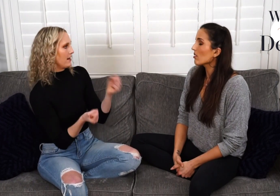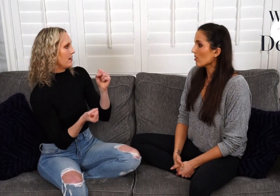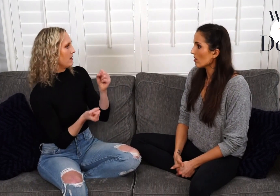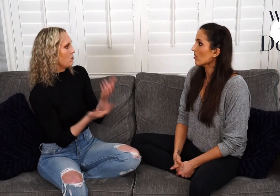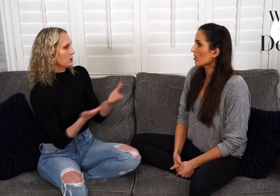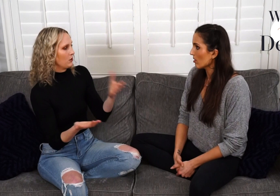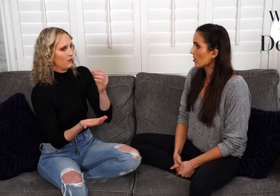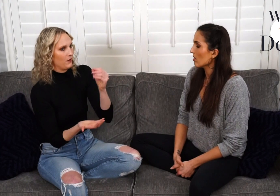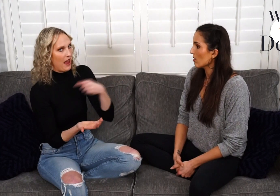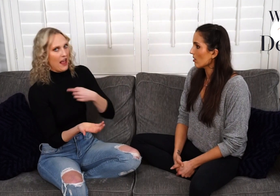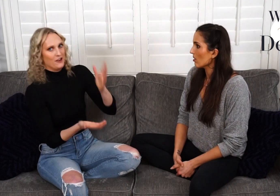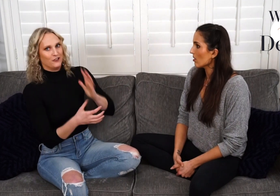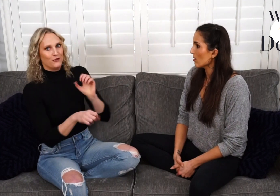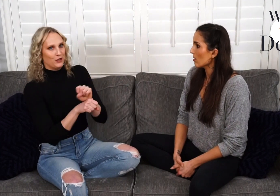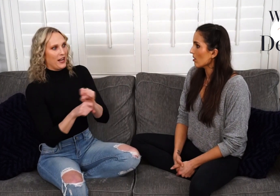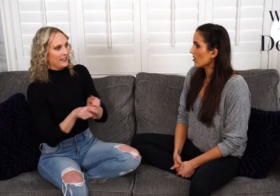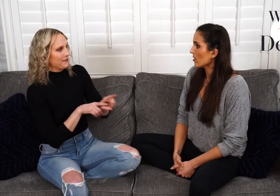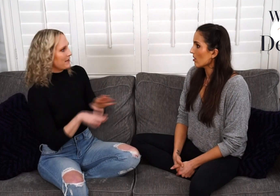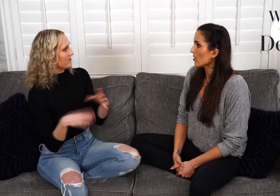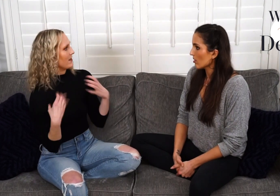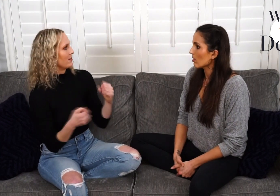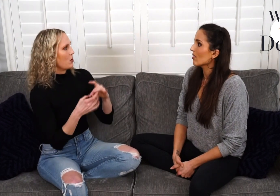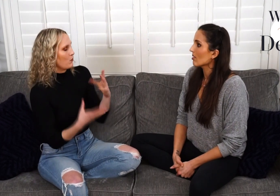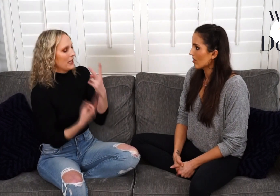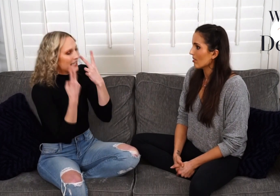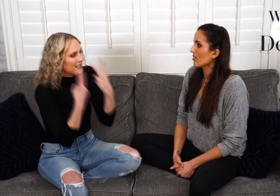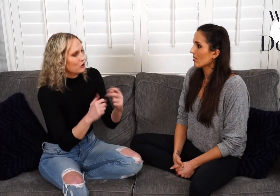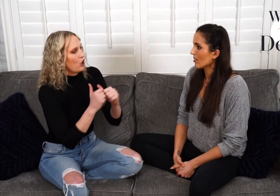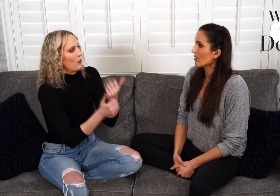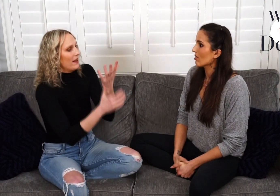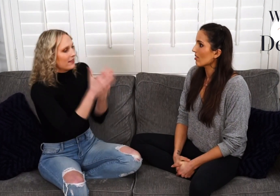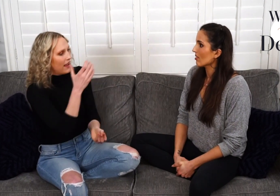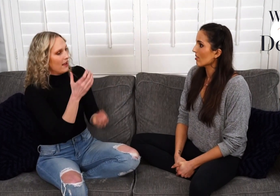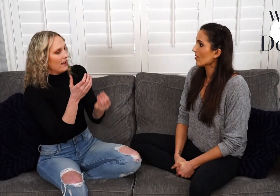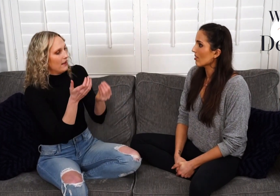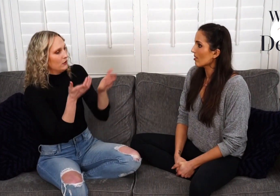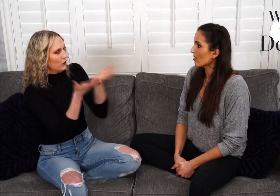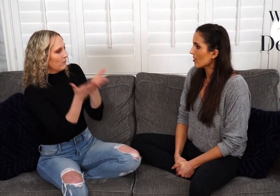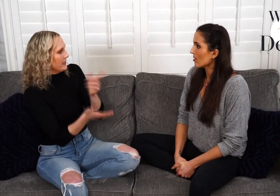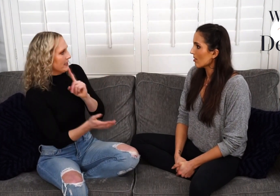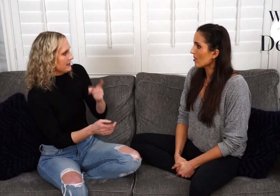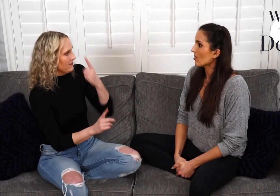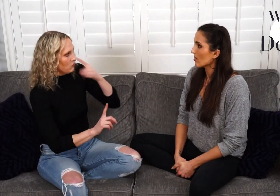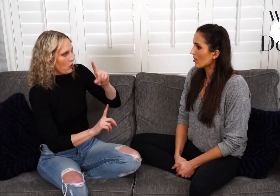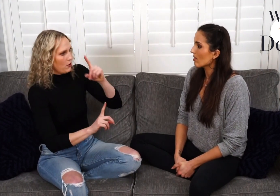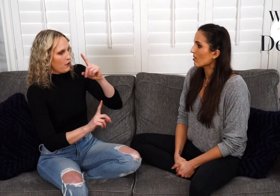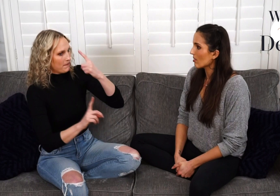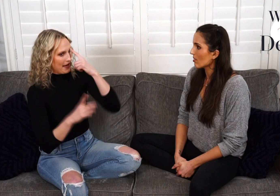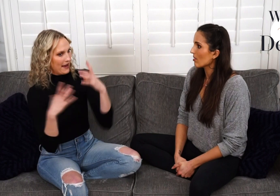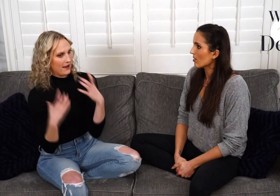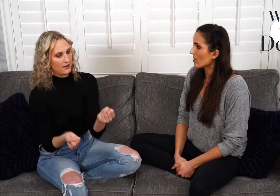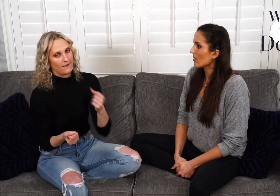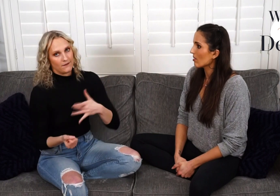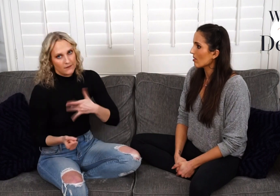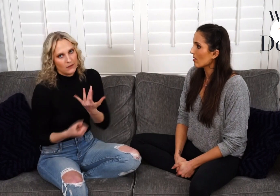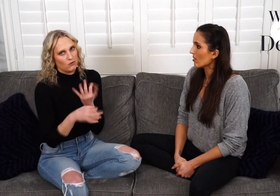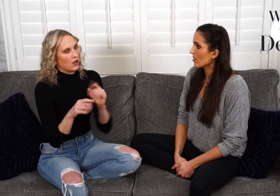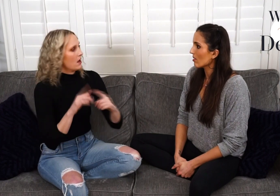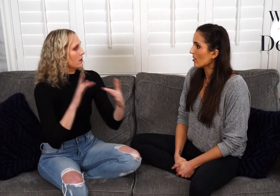lot of resources and I used to work as a behavioral health coordinator, so I've seen how the lack of services are for mental health. So feel free